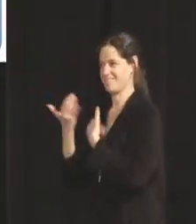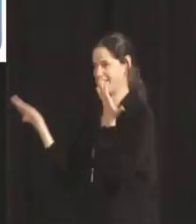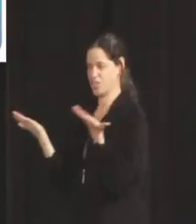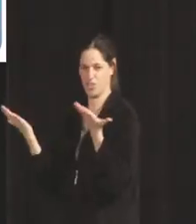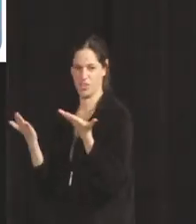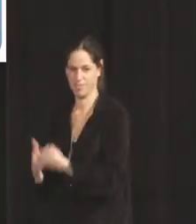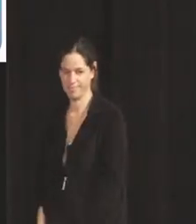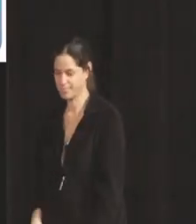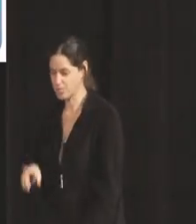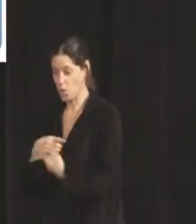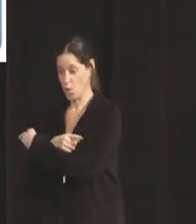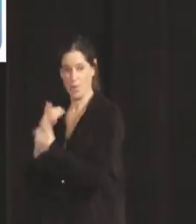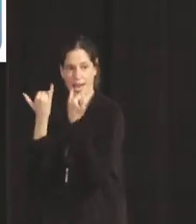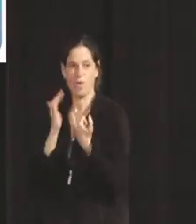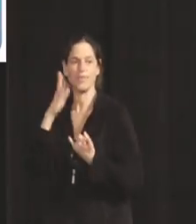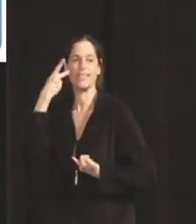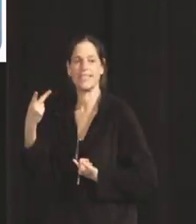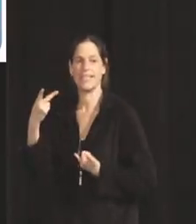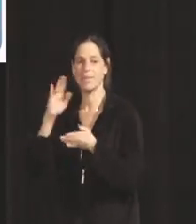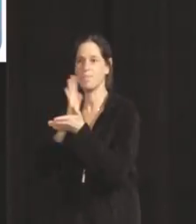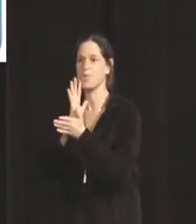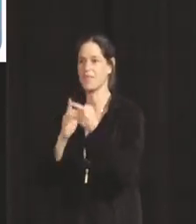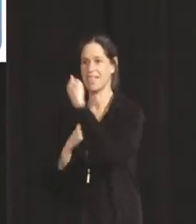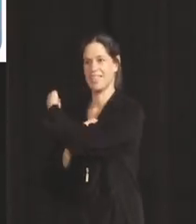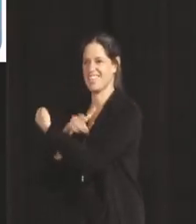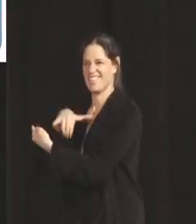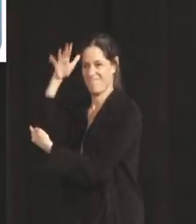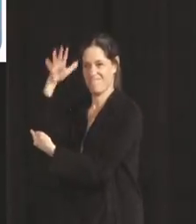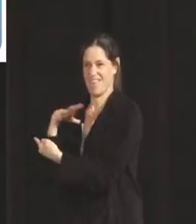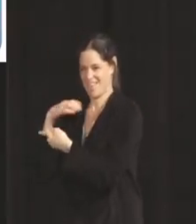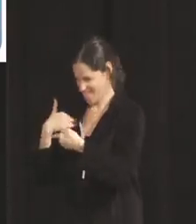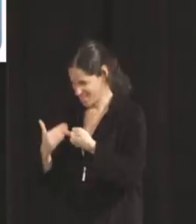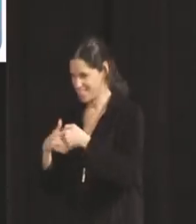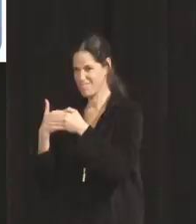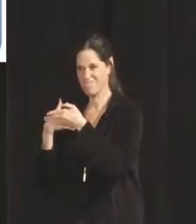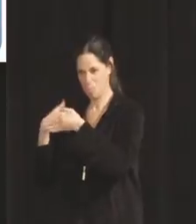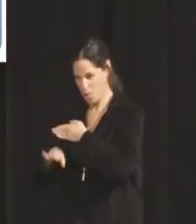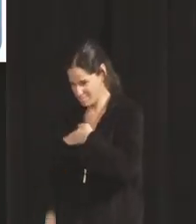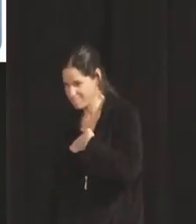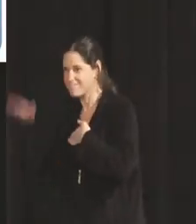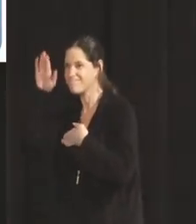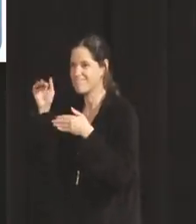They'll be -- oh, you're going to see some -- a film of a deaf man who was somebody